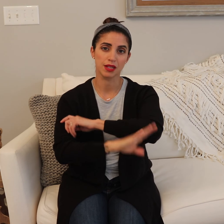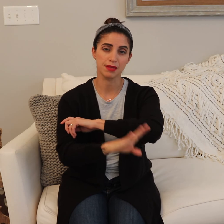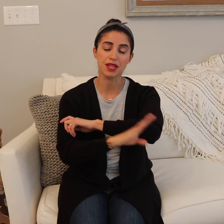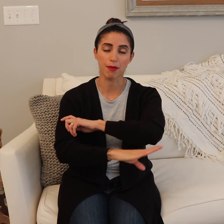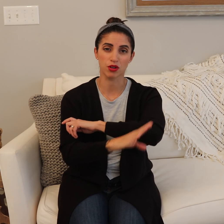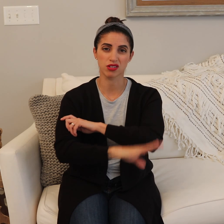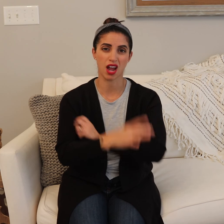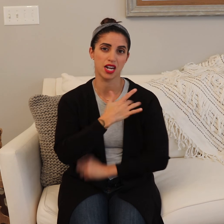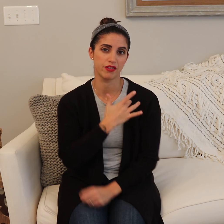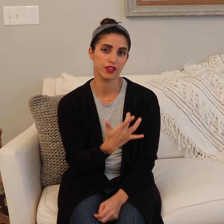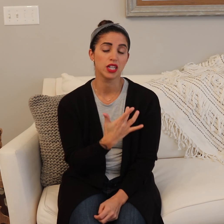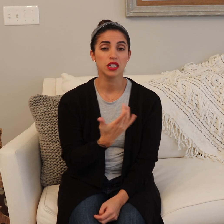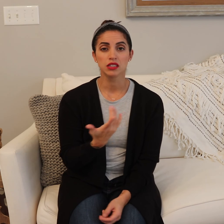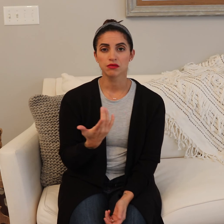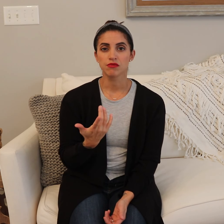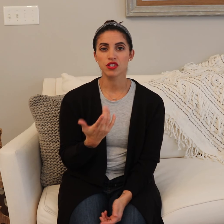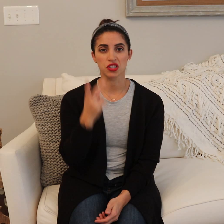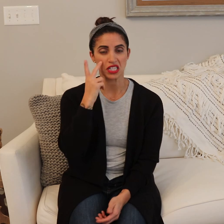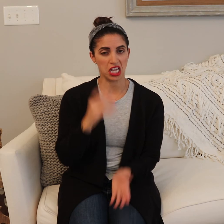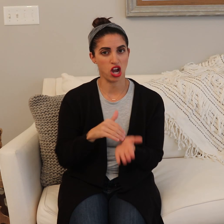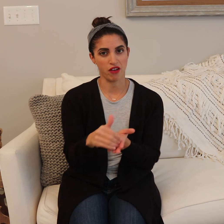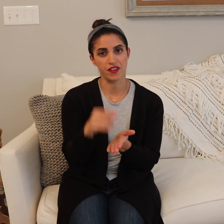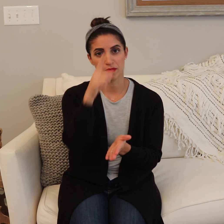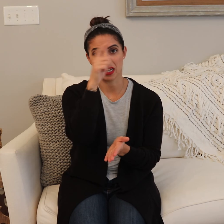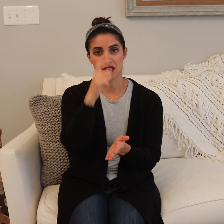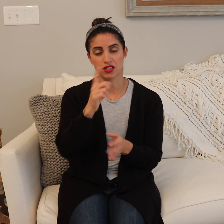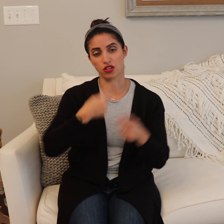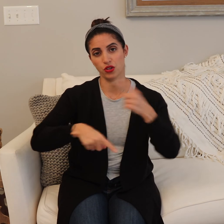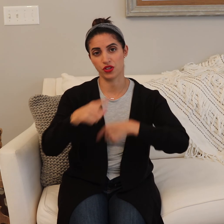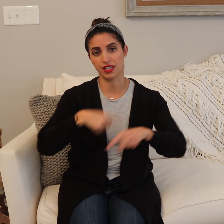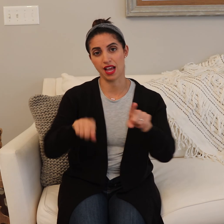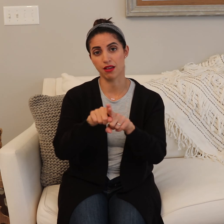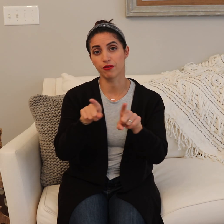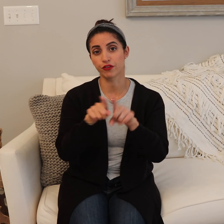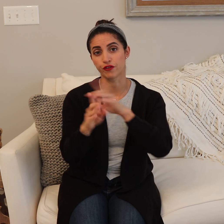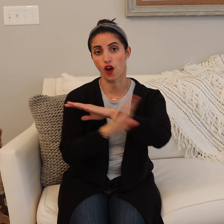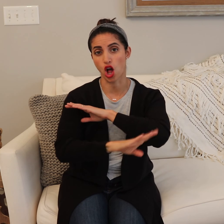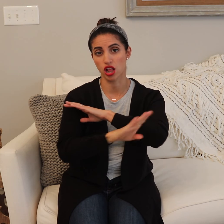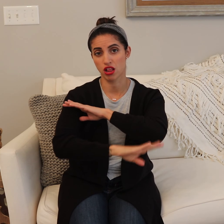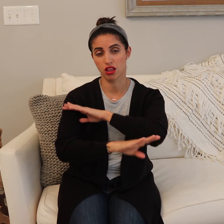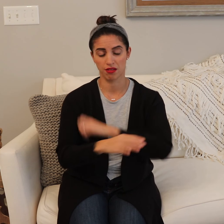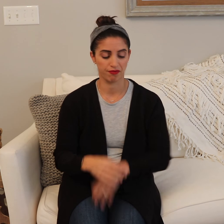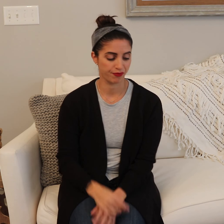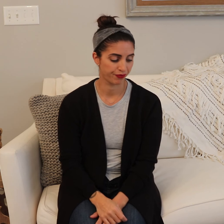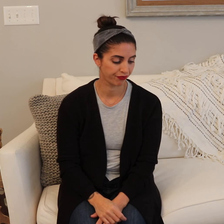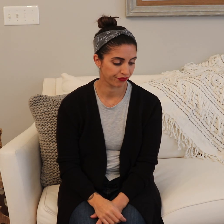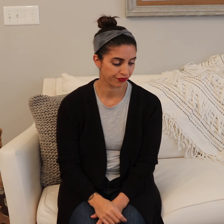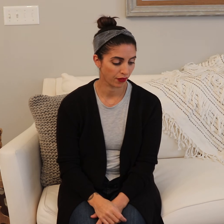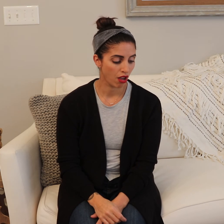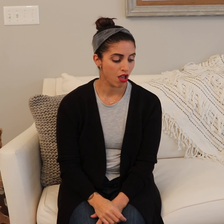September's, kind of, you'll see it often because it's also the sign for fall.